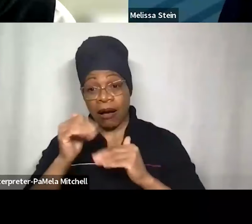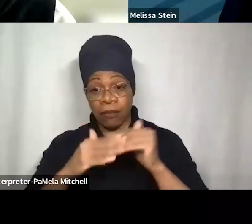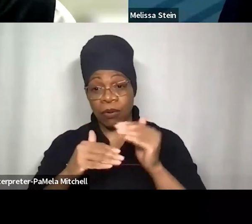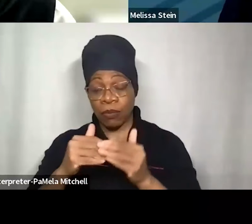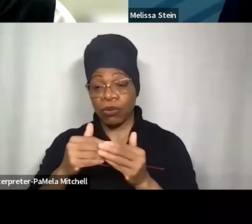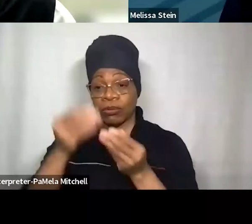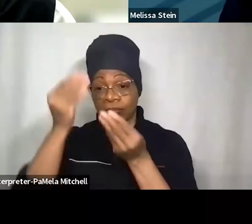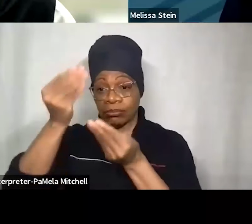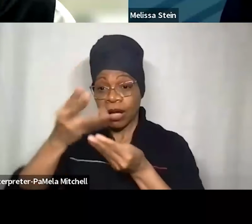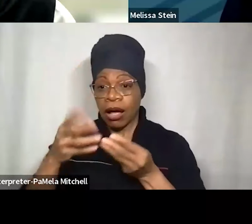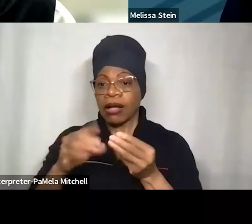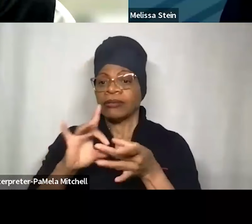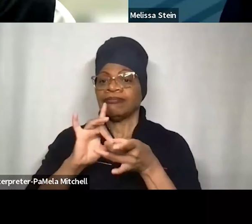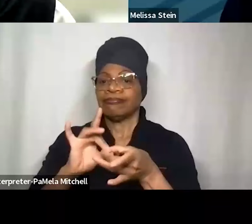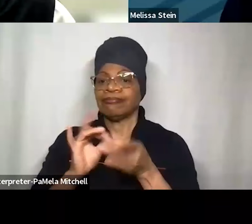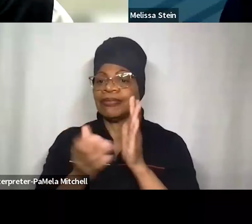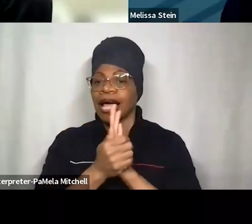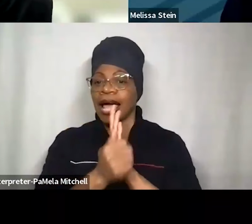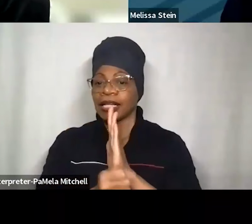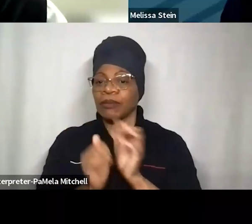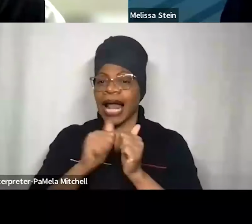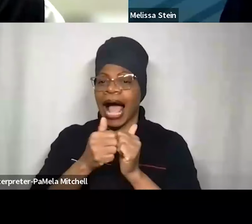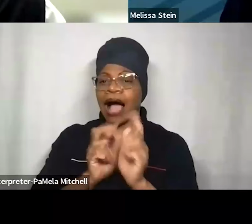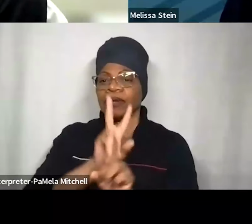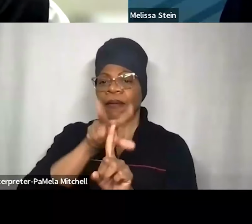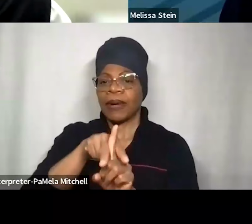and how that can be applied in criminal justice programs?